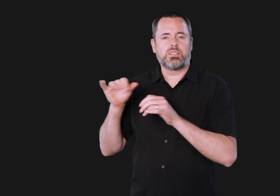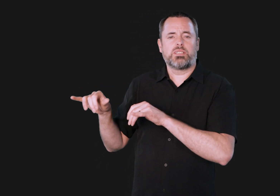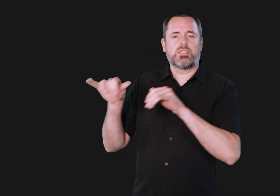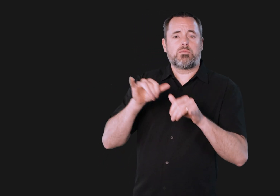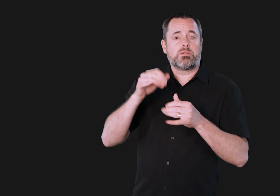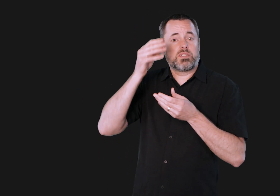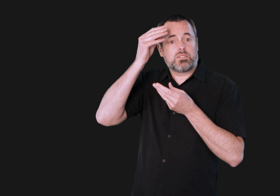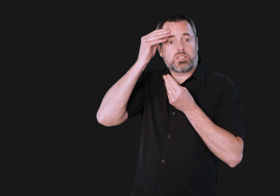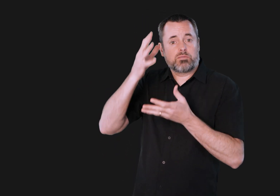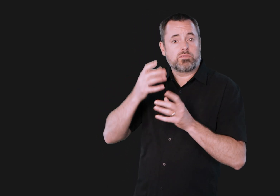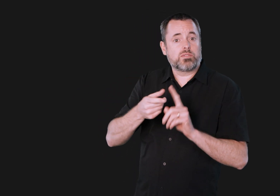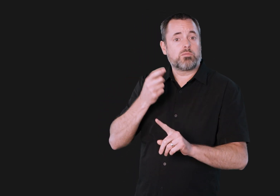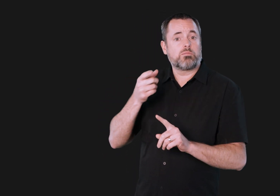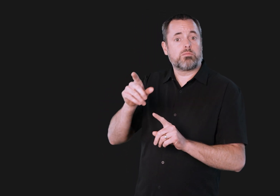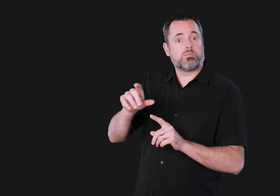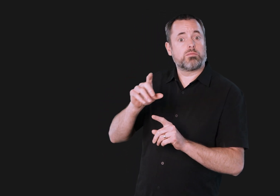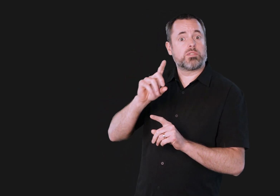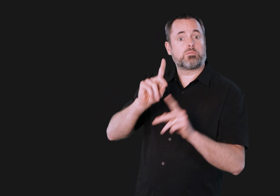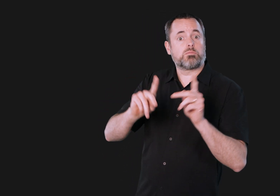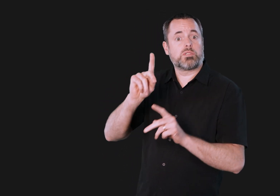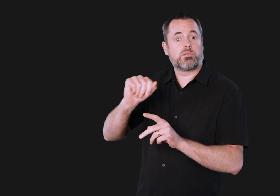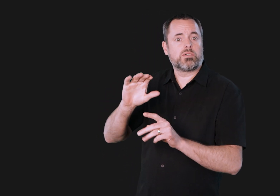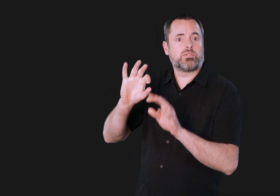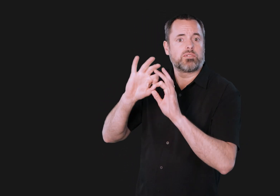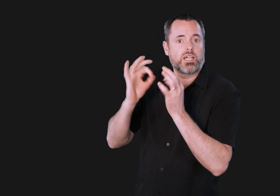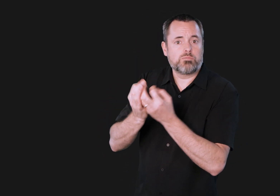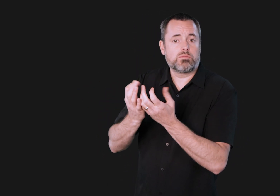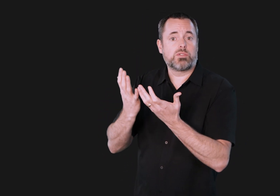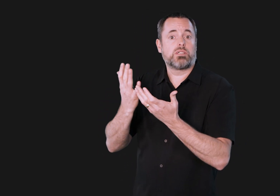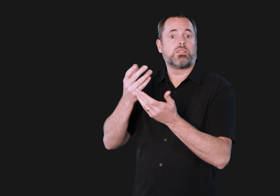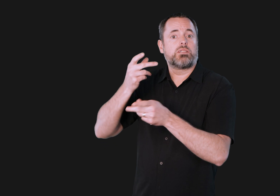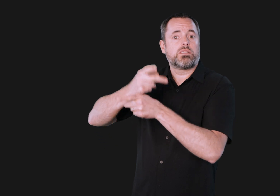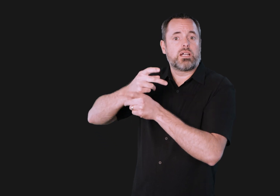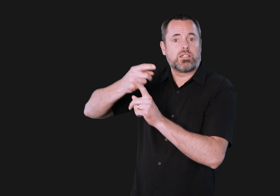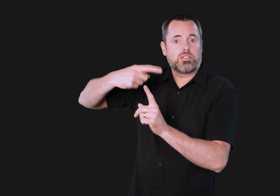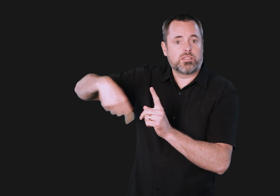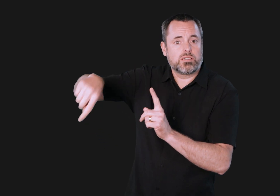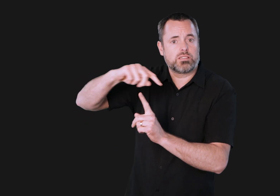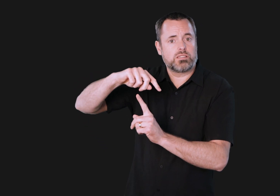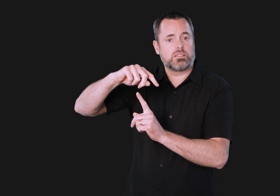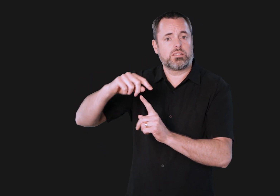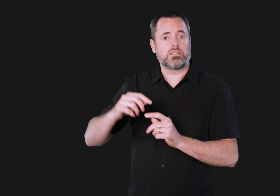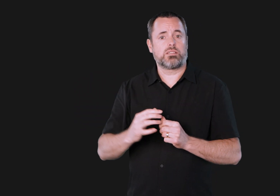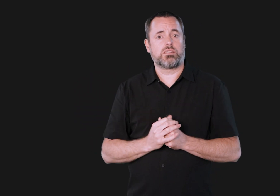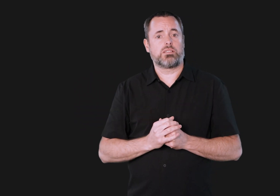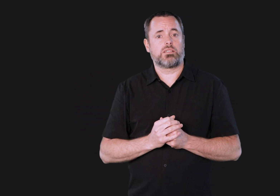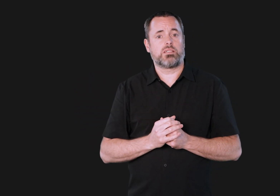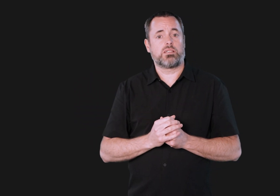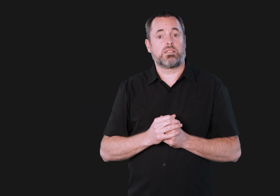Similarly, information could also come from families and caregivers of people with disabilities.